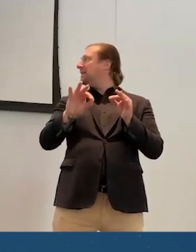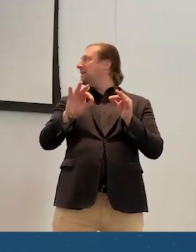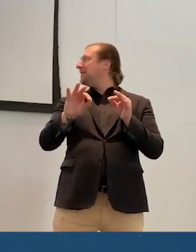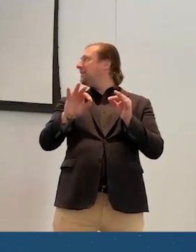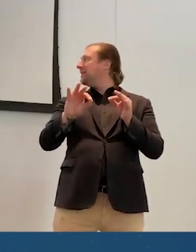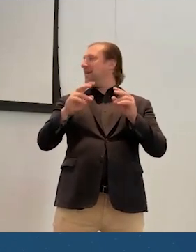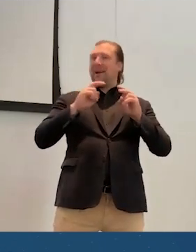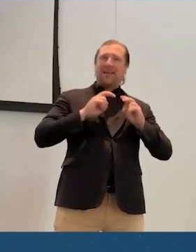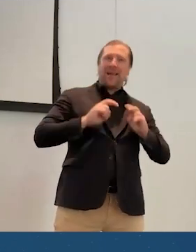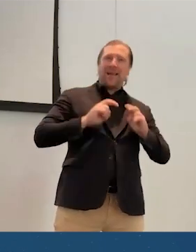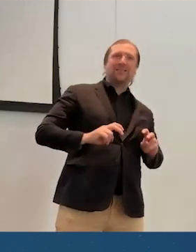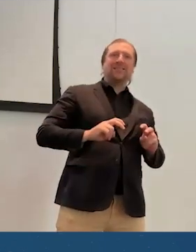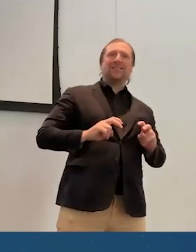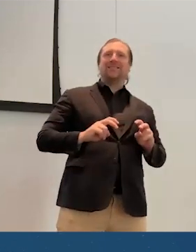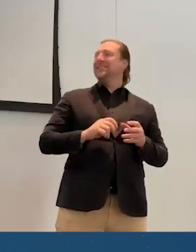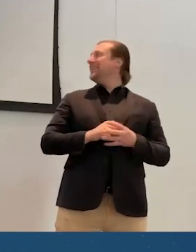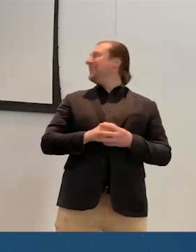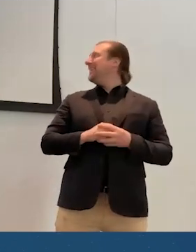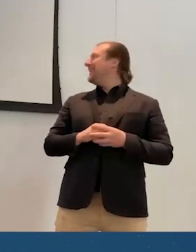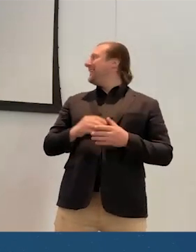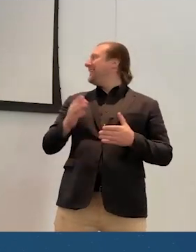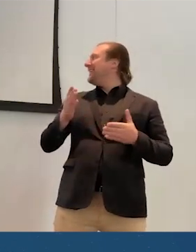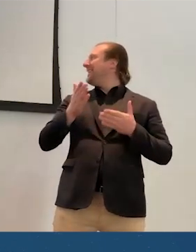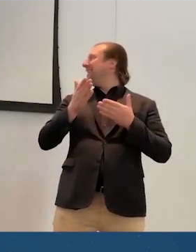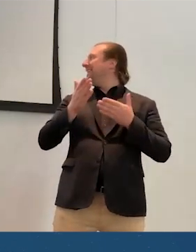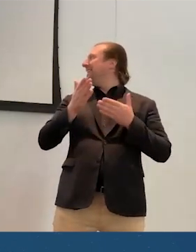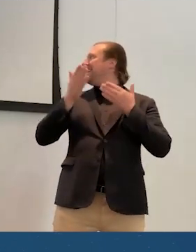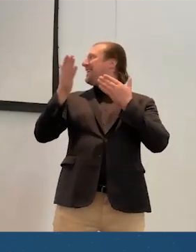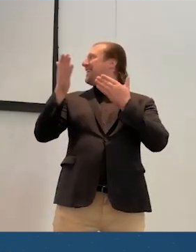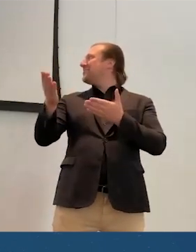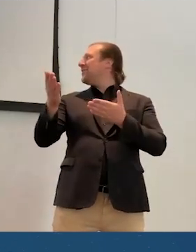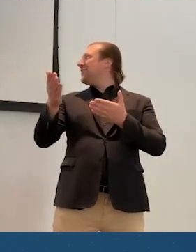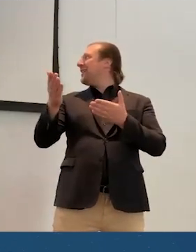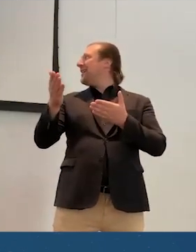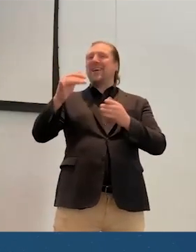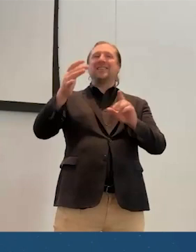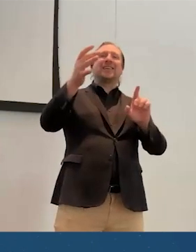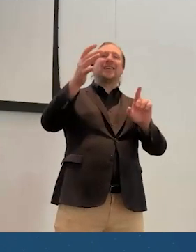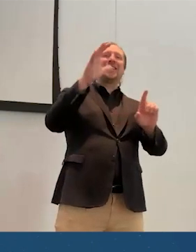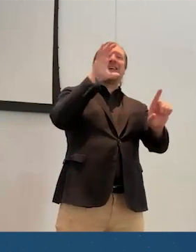Both tools serve as instrumental lenses,